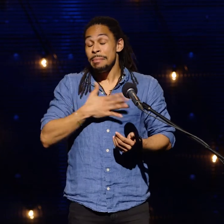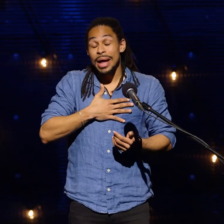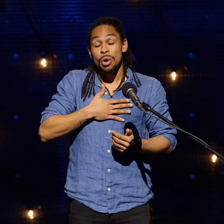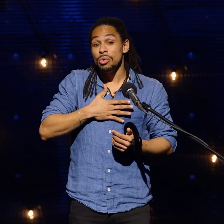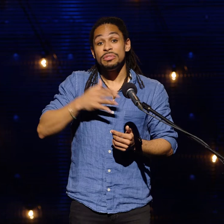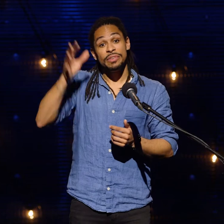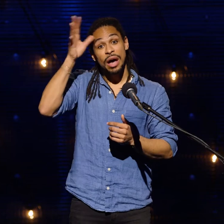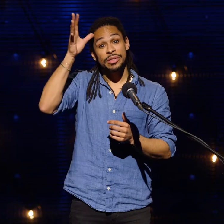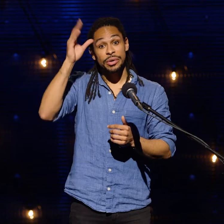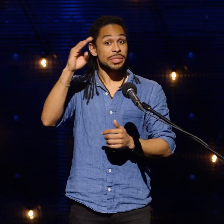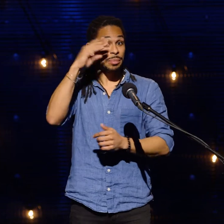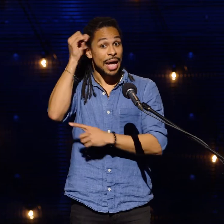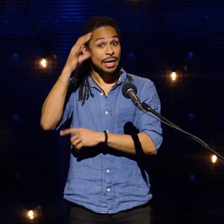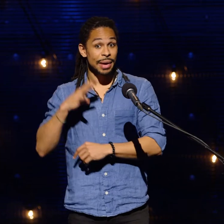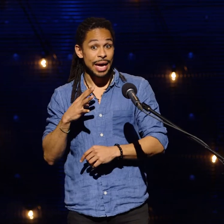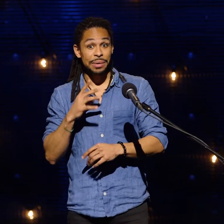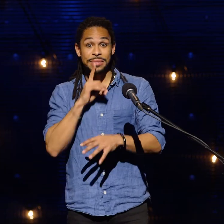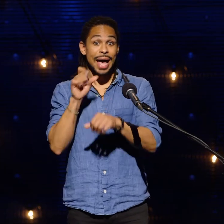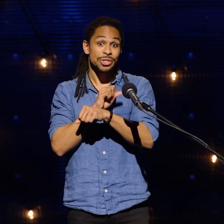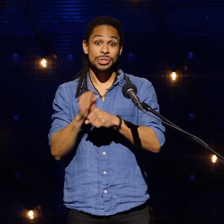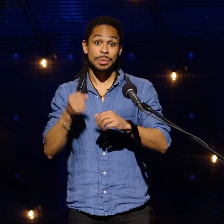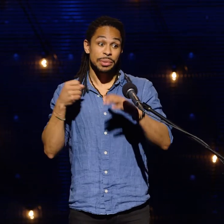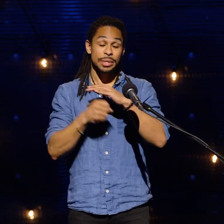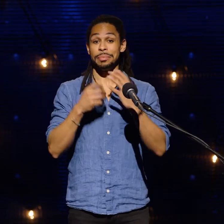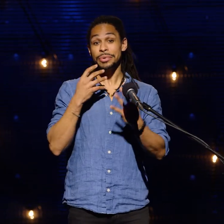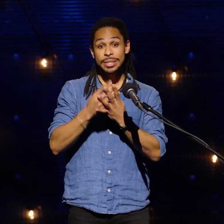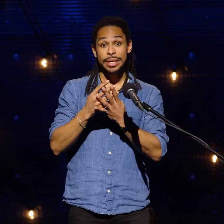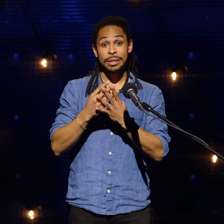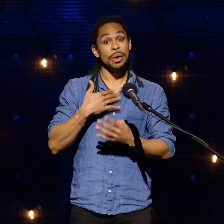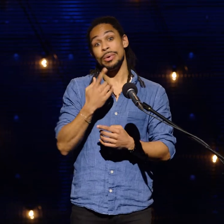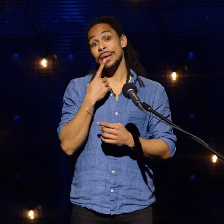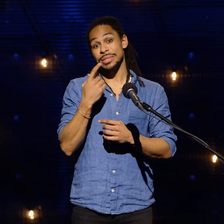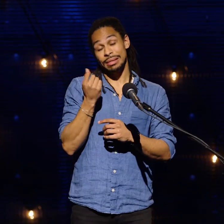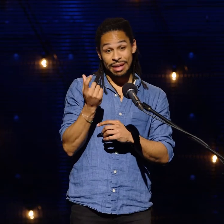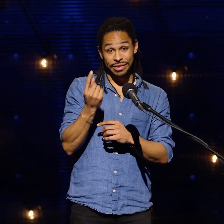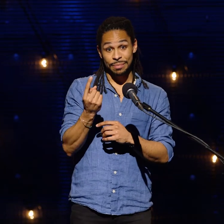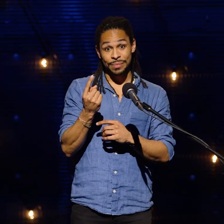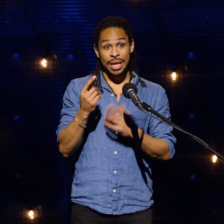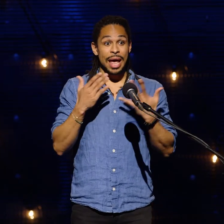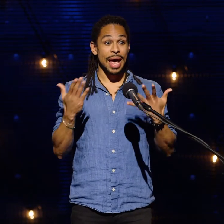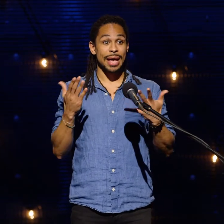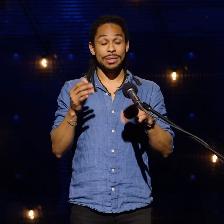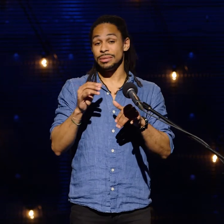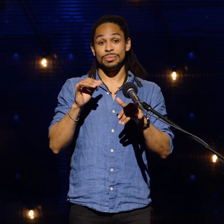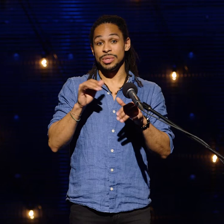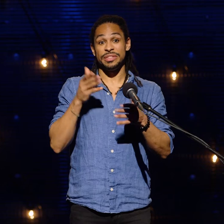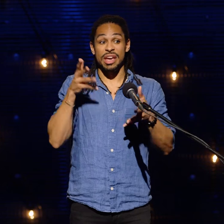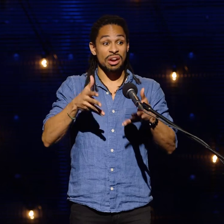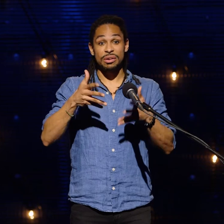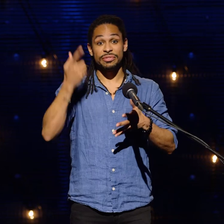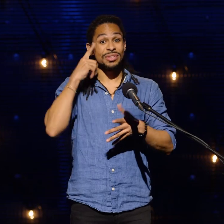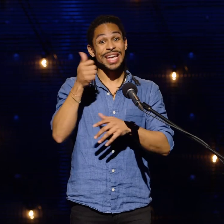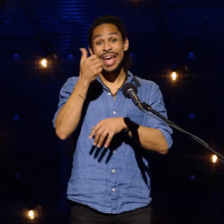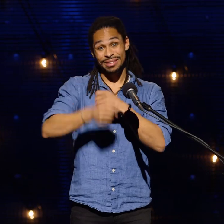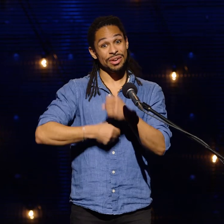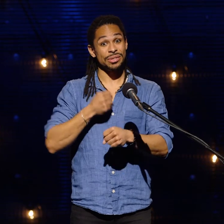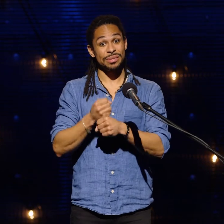My own father, who's a Black man, was actually put in prison when I was 11 and was there for ten years.